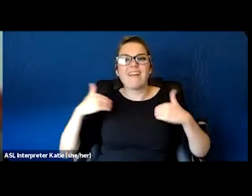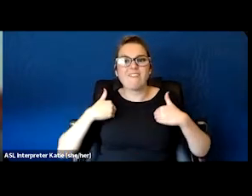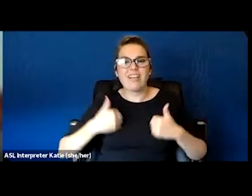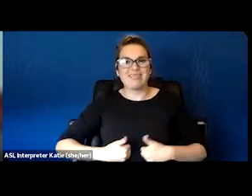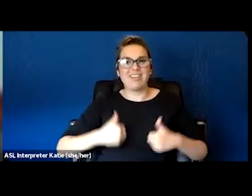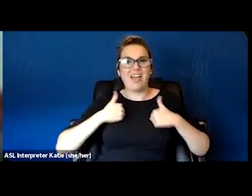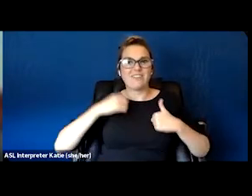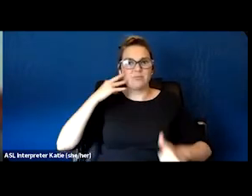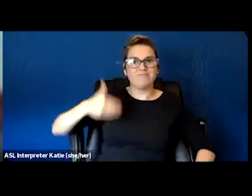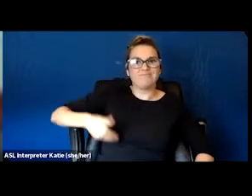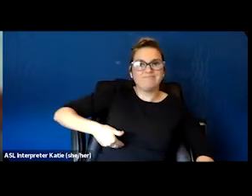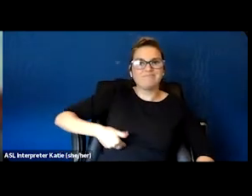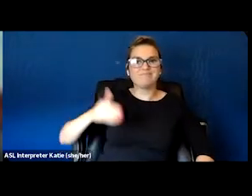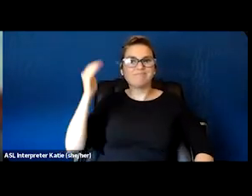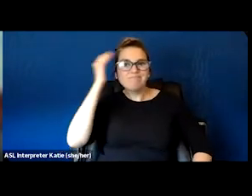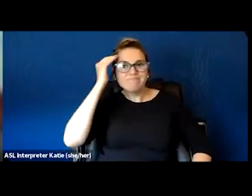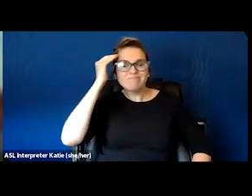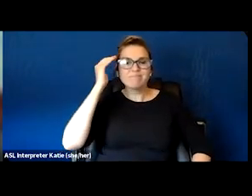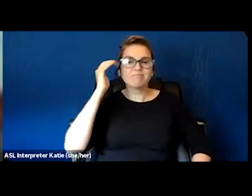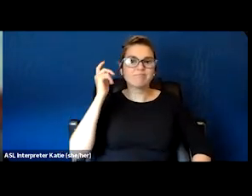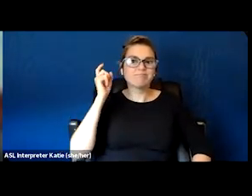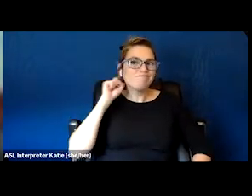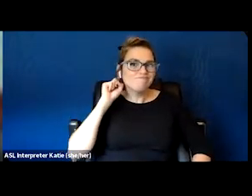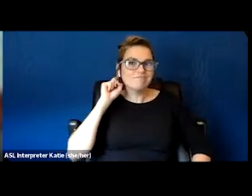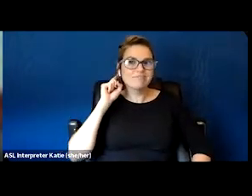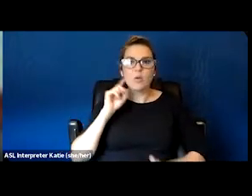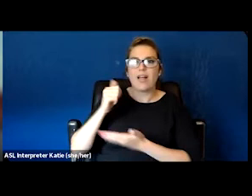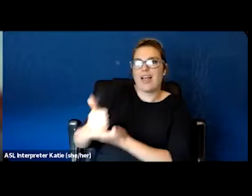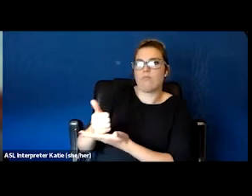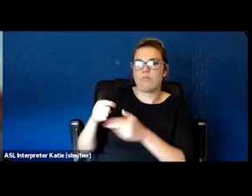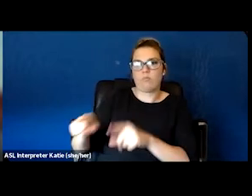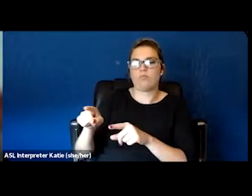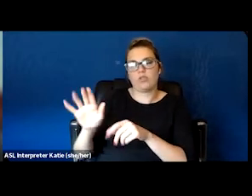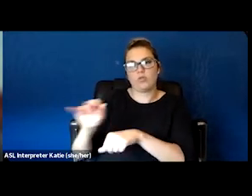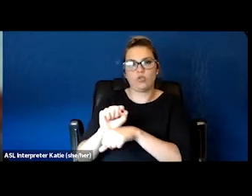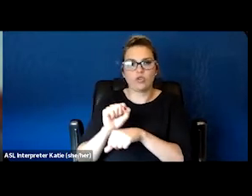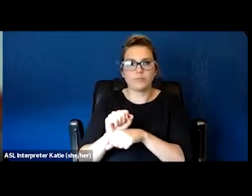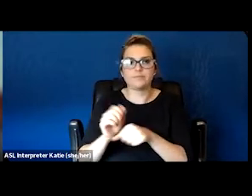that really assists them with their work. We also have three seats on our governing board,